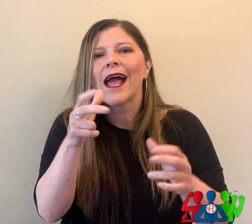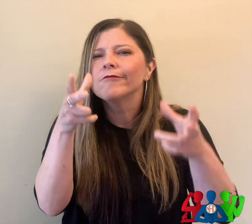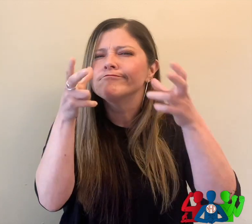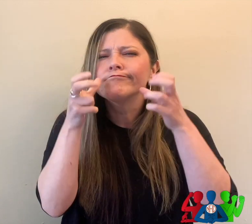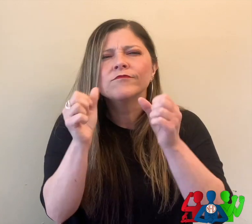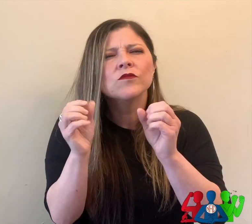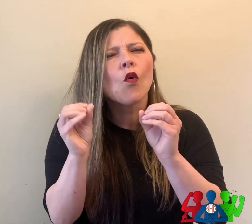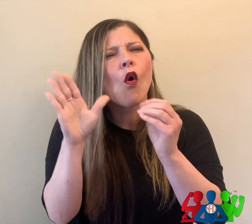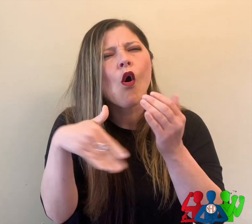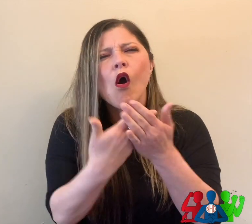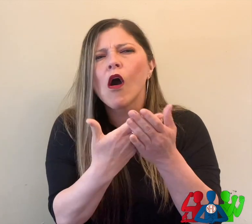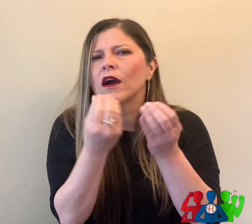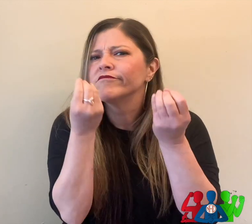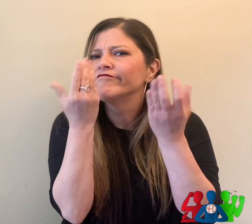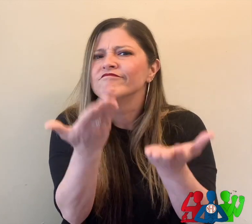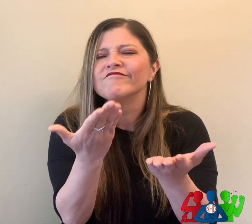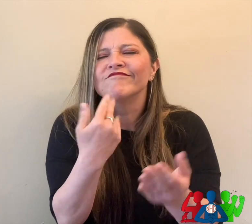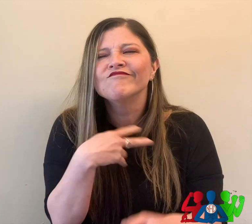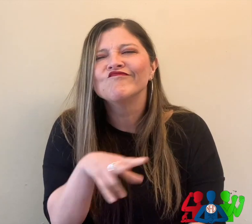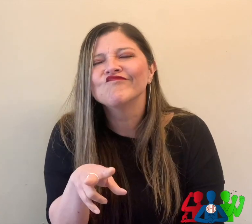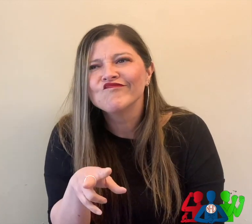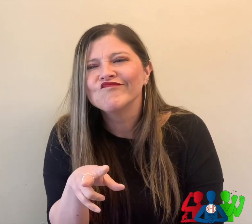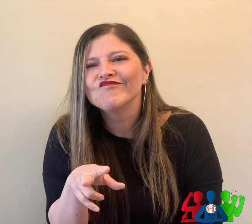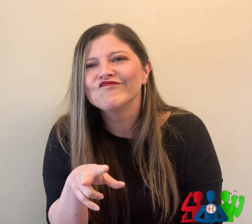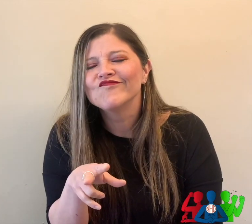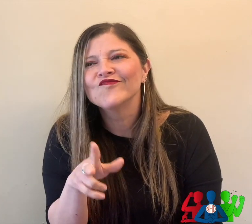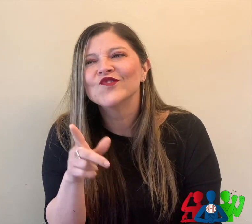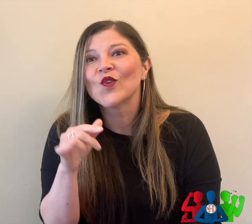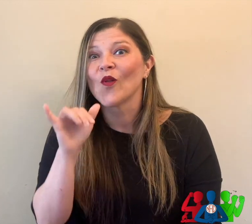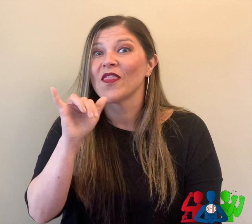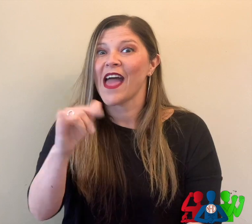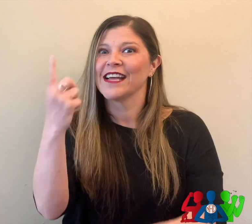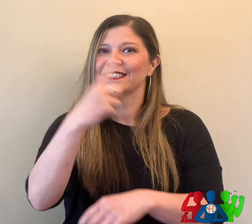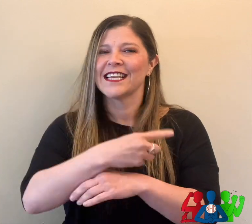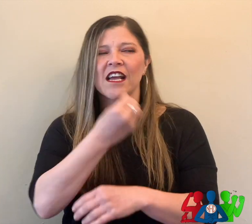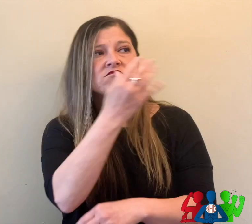didn't believe that that was everything. I felt like I was missing out on a lot of